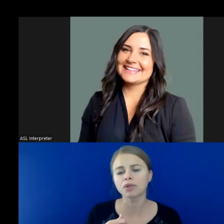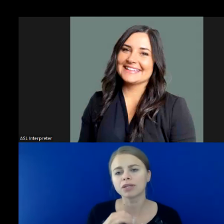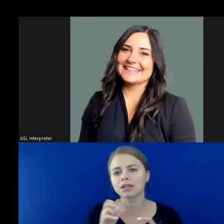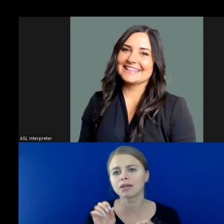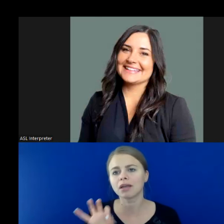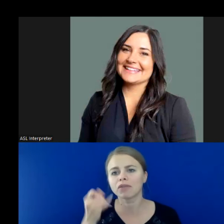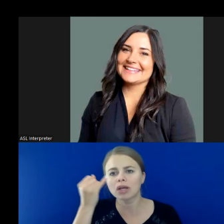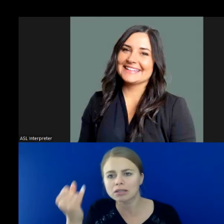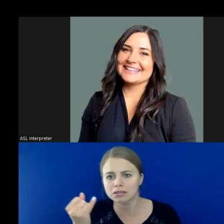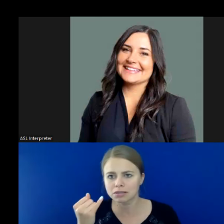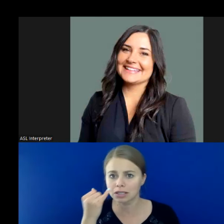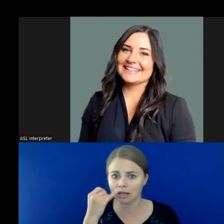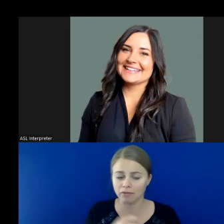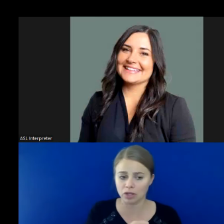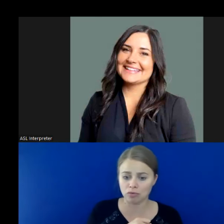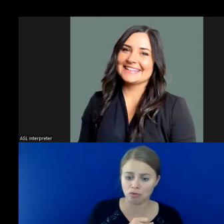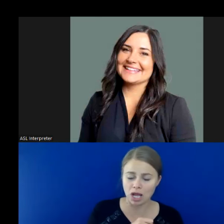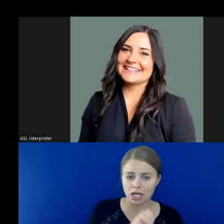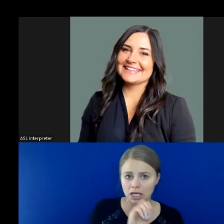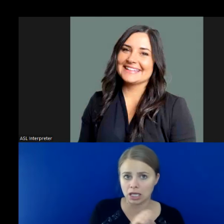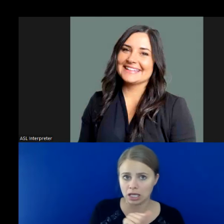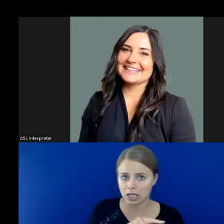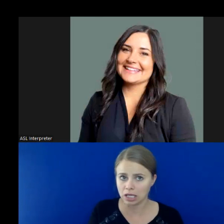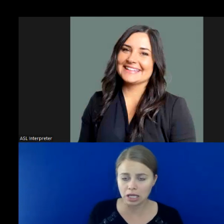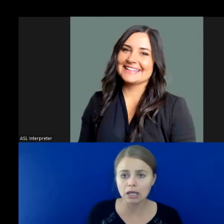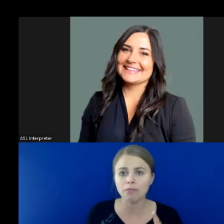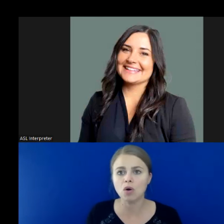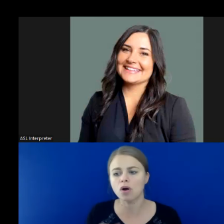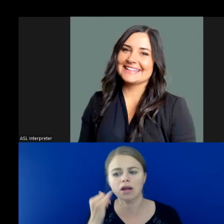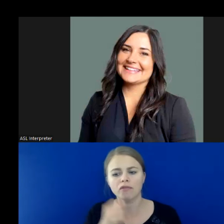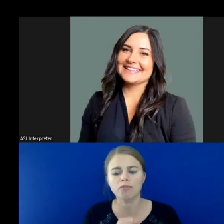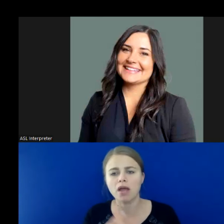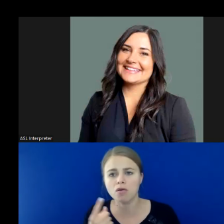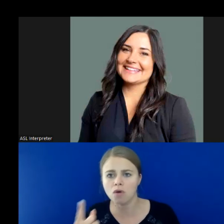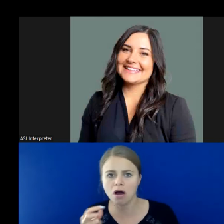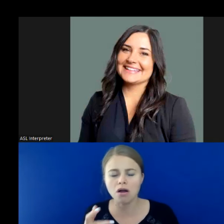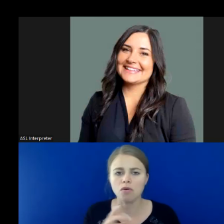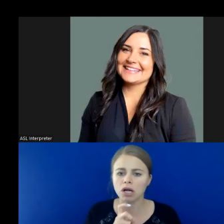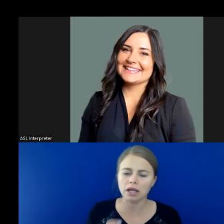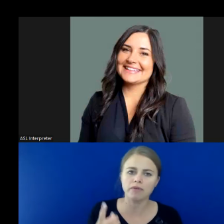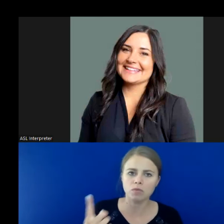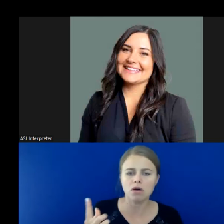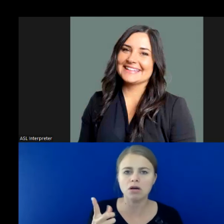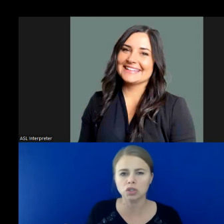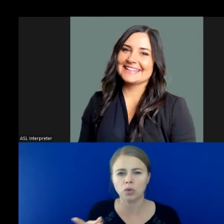or you're creating one, how do you evaluate it? Does it have the required components? And then really importantly,